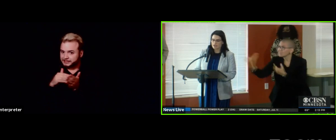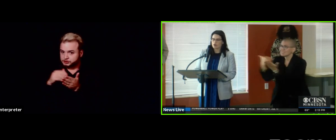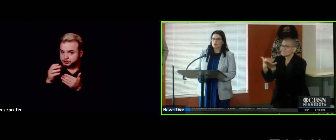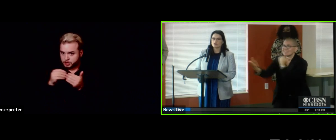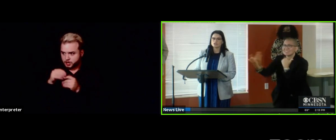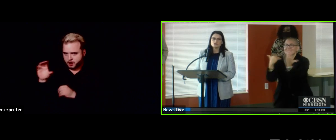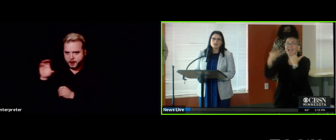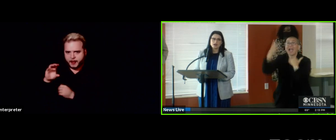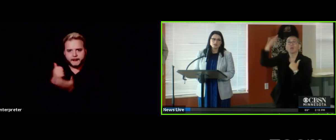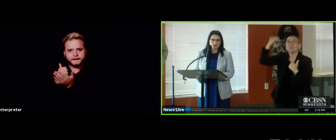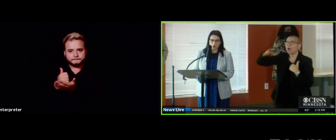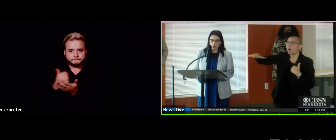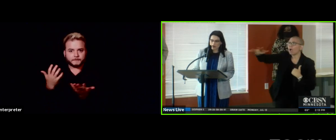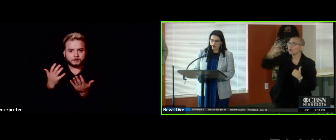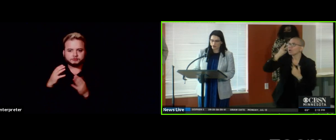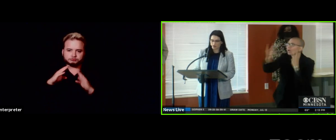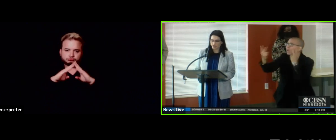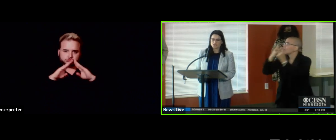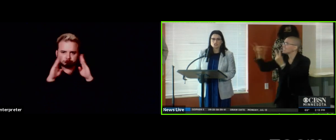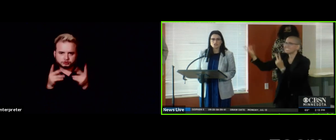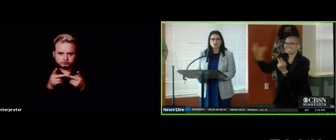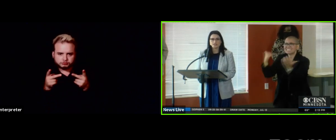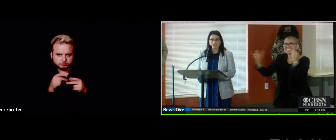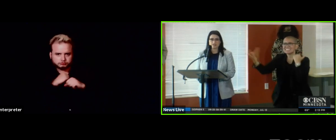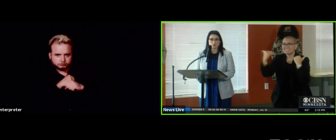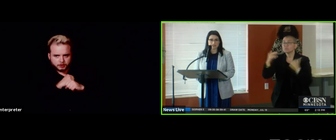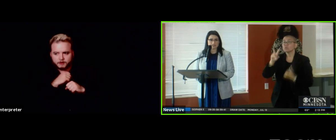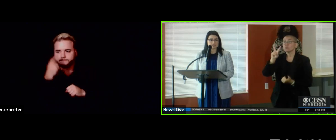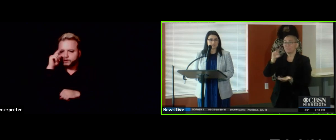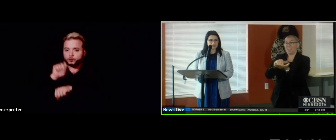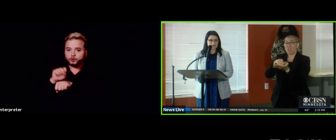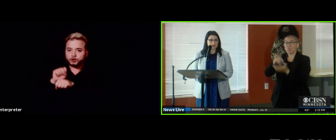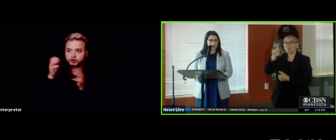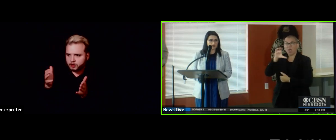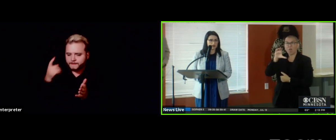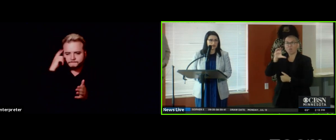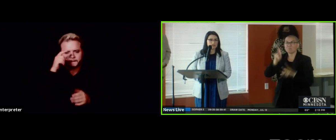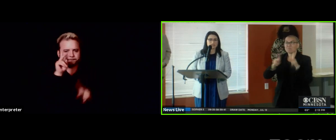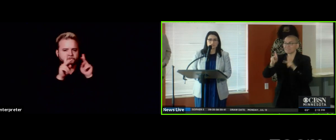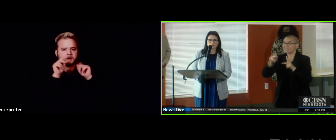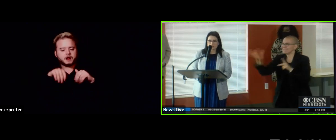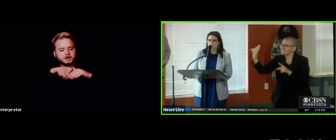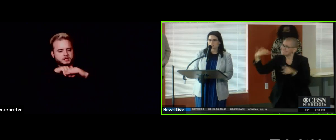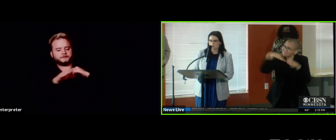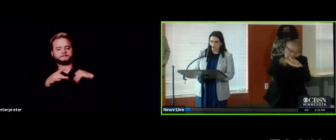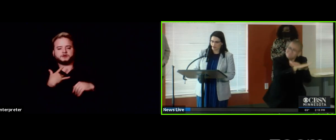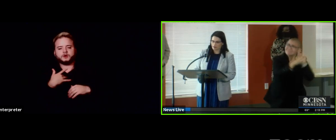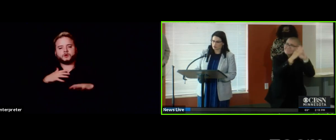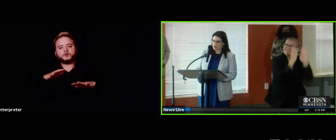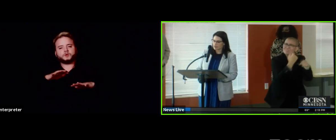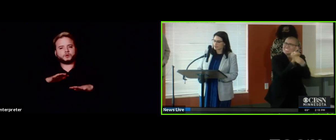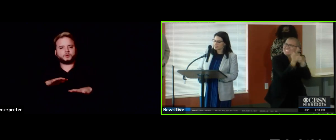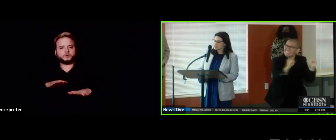over 2100 additional safe spaces statewide, so that's twenty six million creating an additional